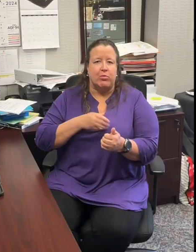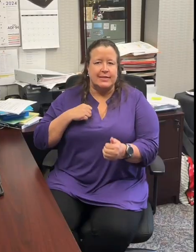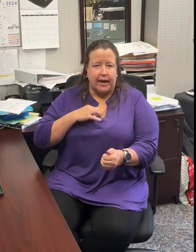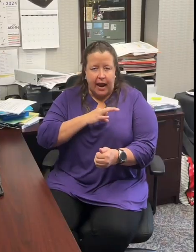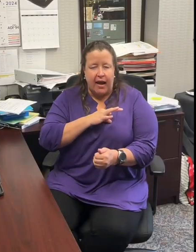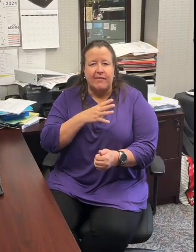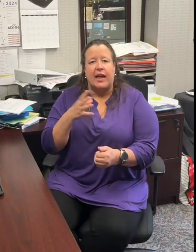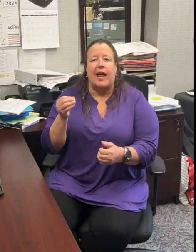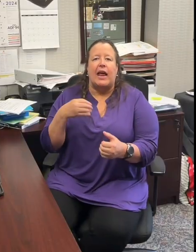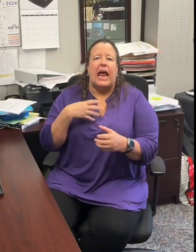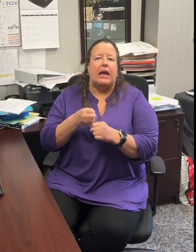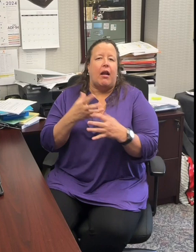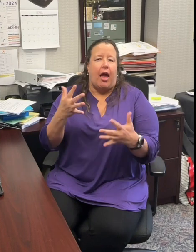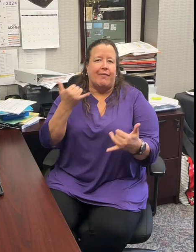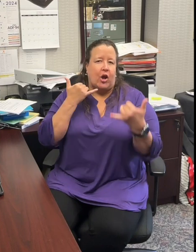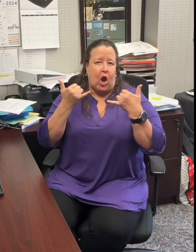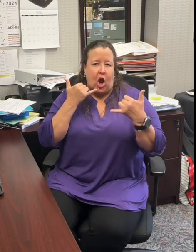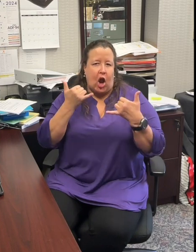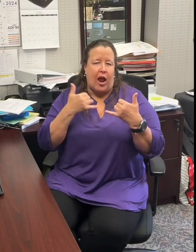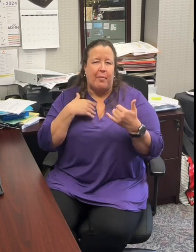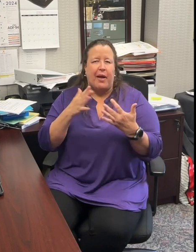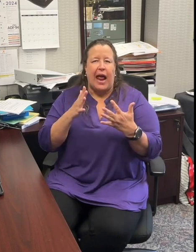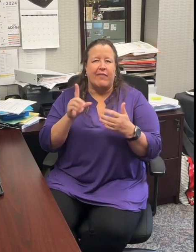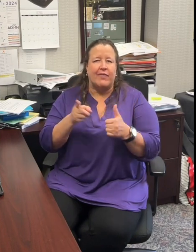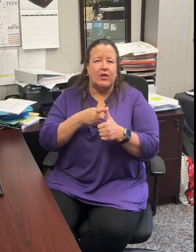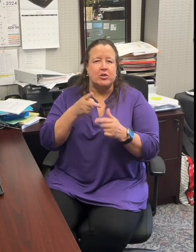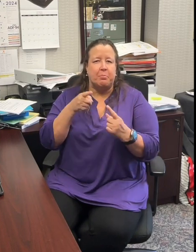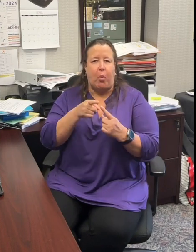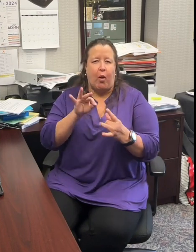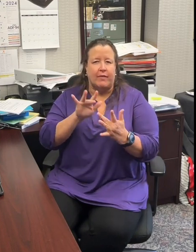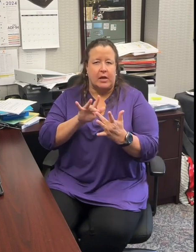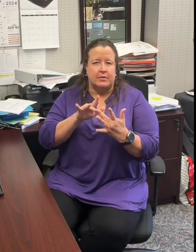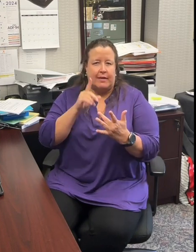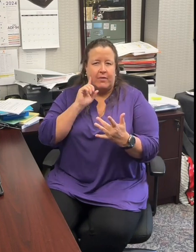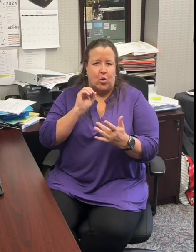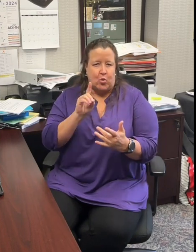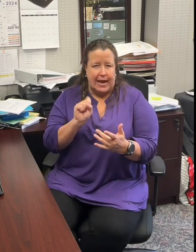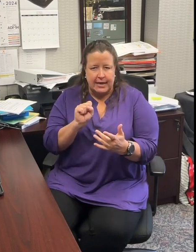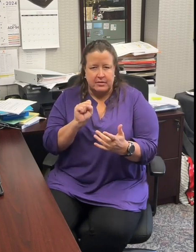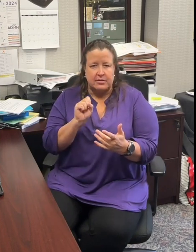Well, I work a lot with our staff, and I receive intake calls as the